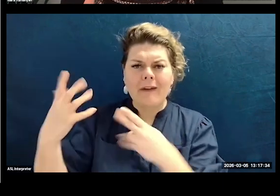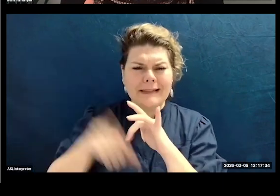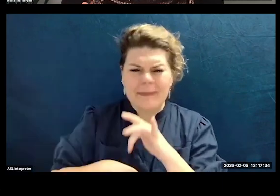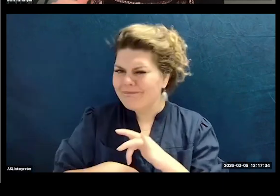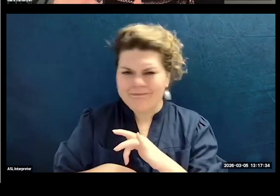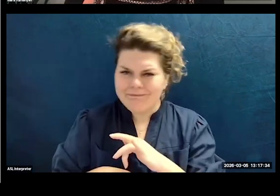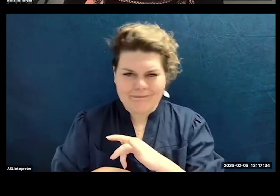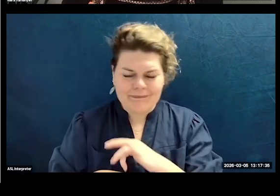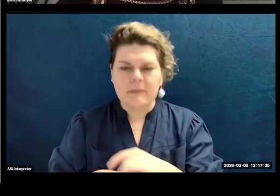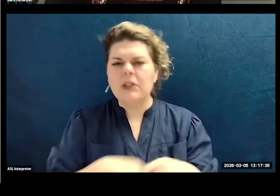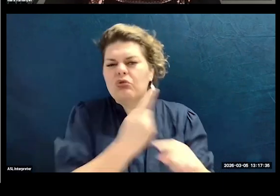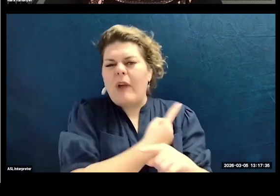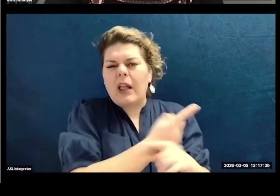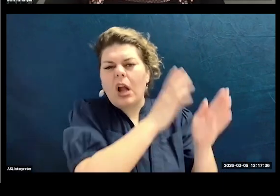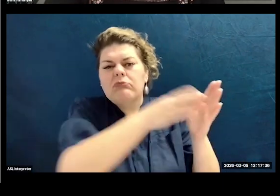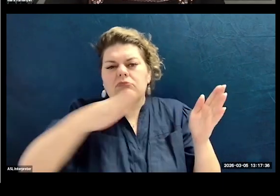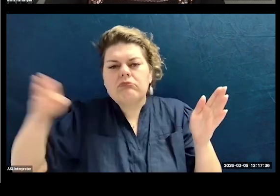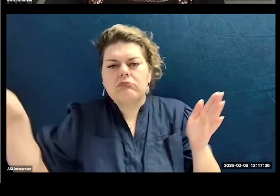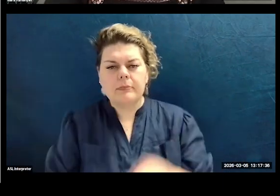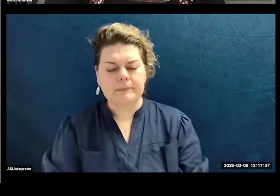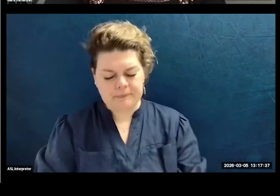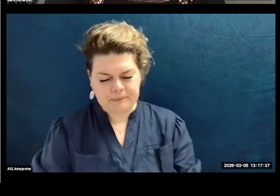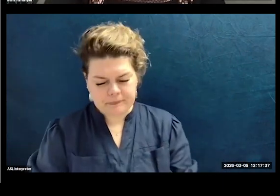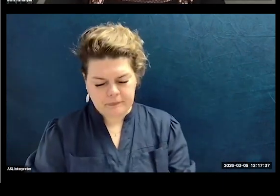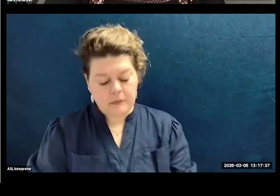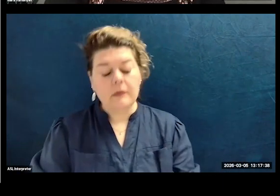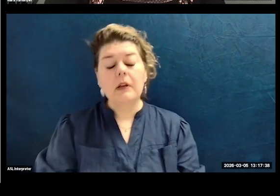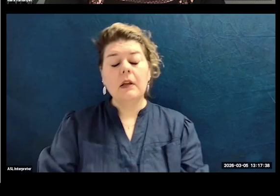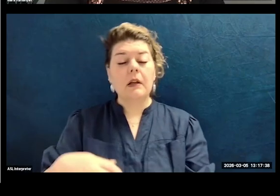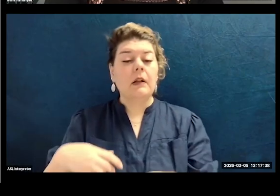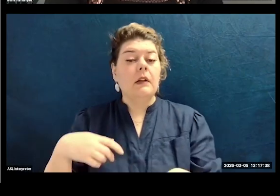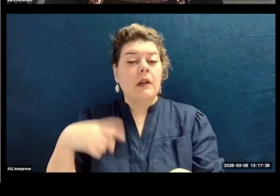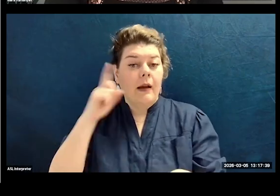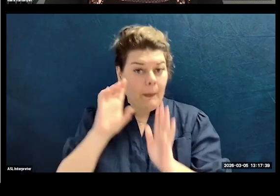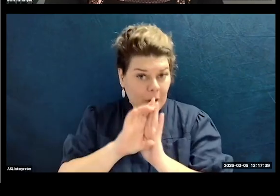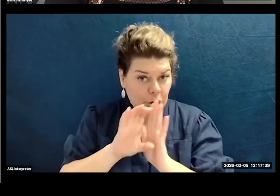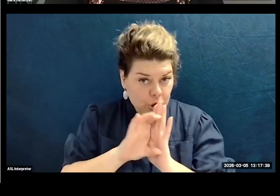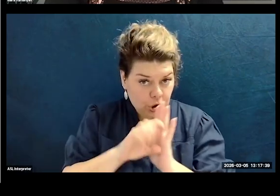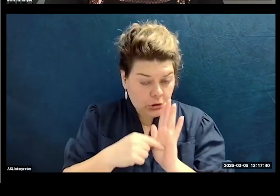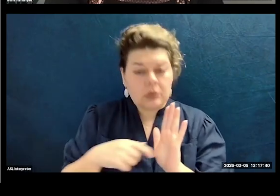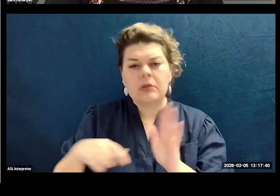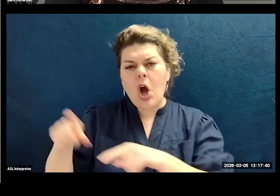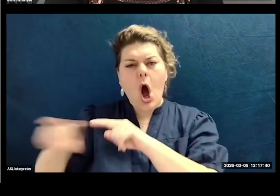heading level 4, heading level 5. And for images, auto-tagging often cannot distinguish